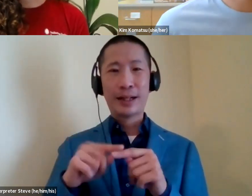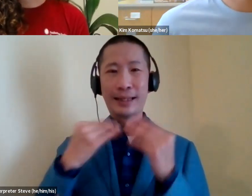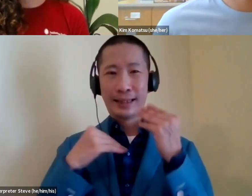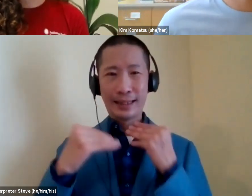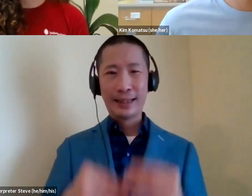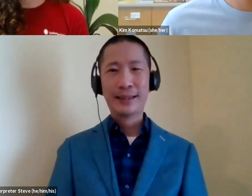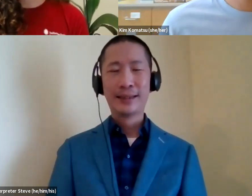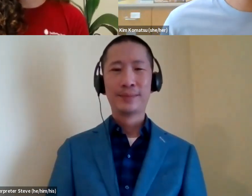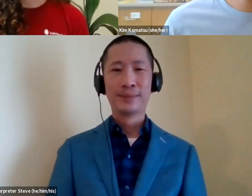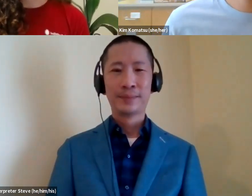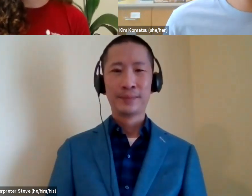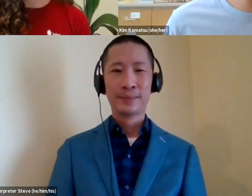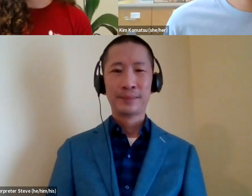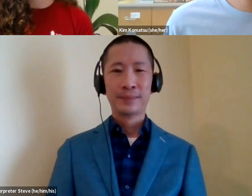Emily Borger: Oh man interesting.